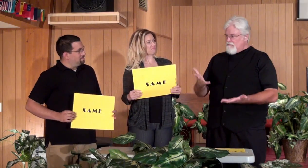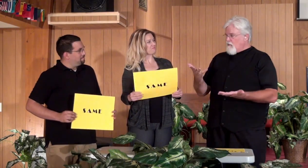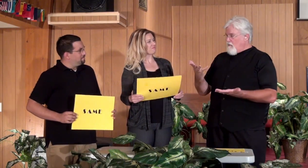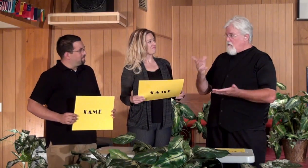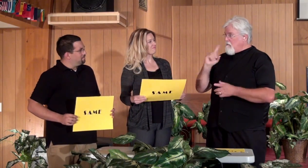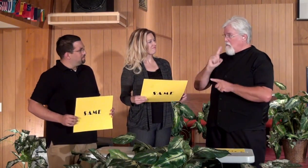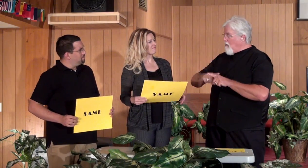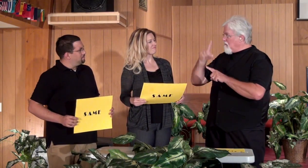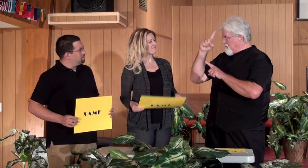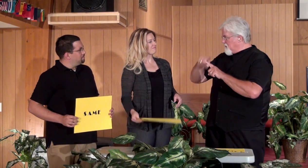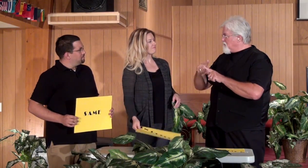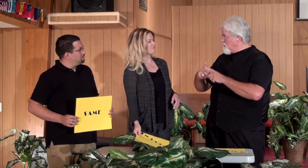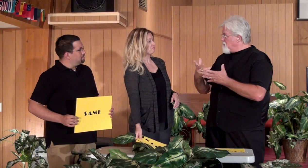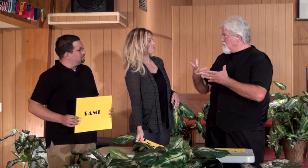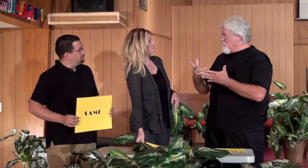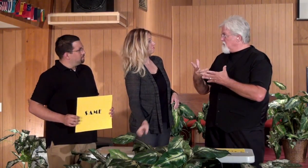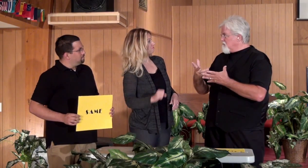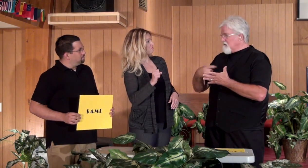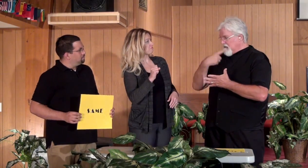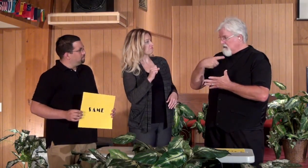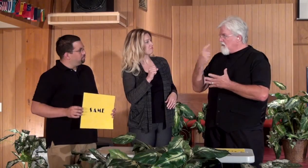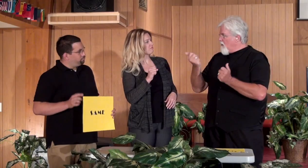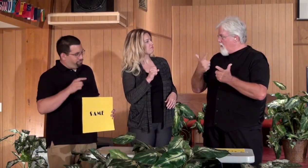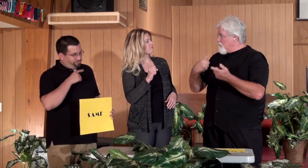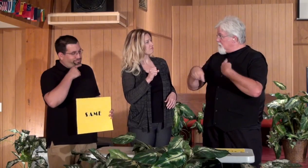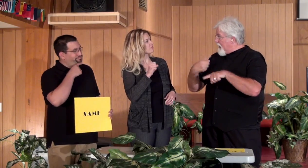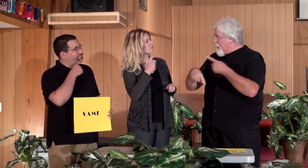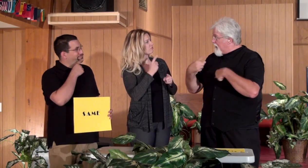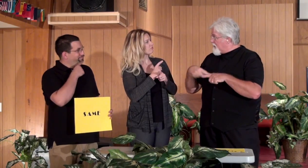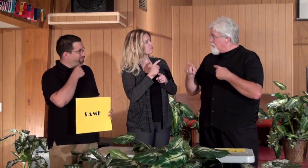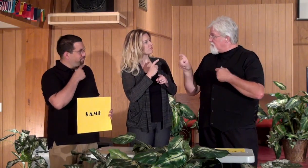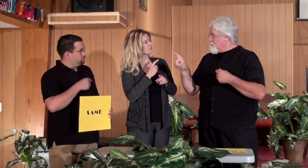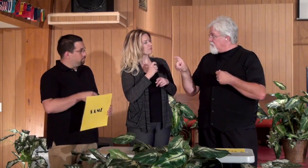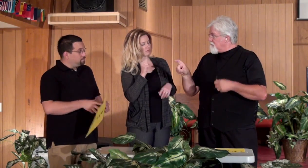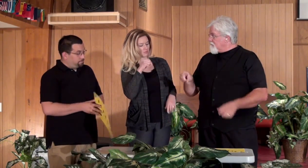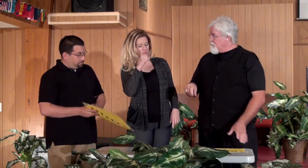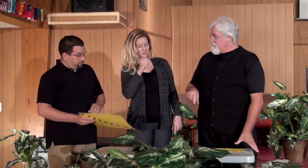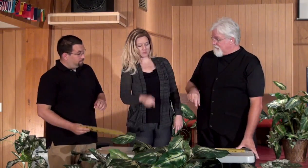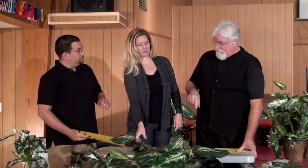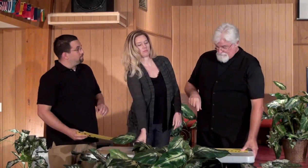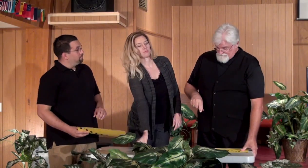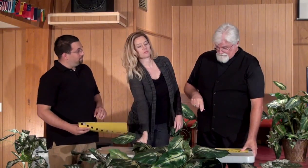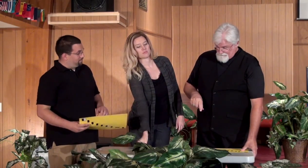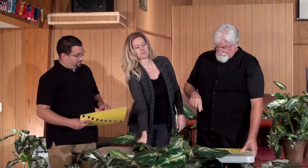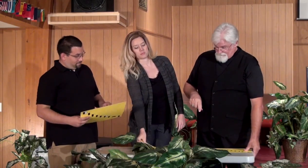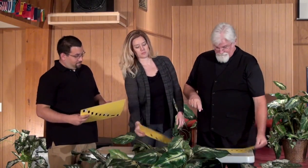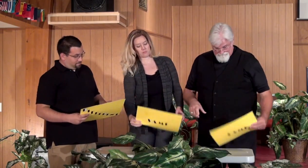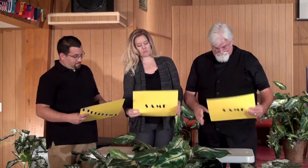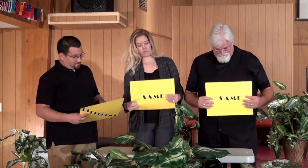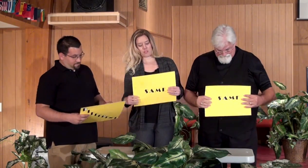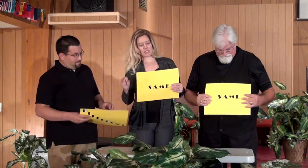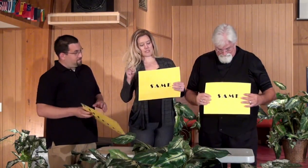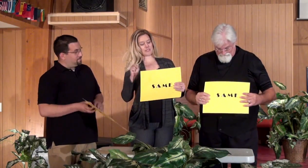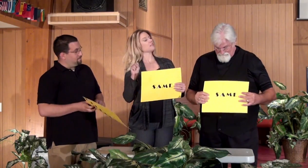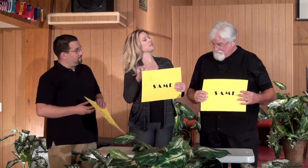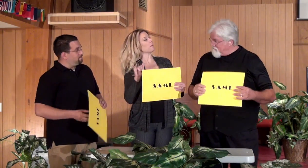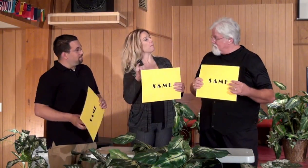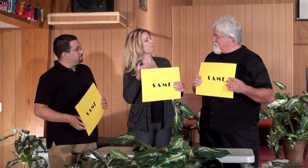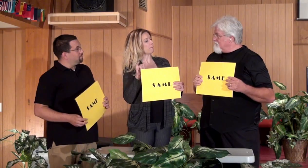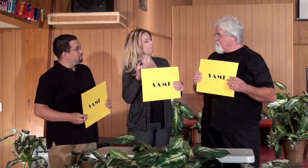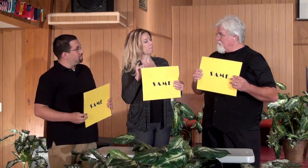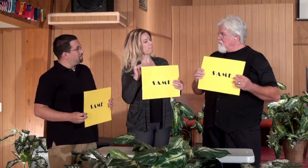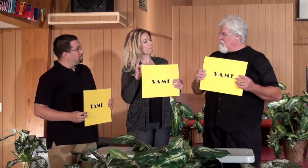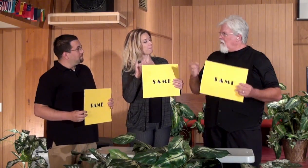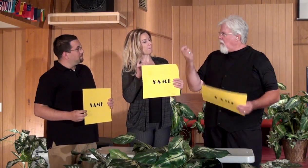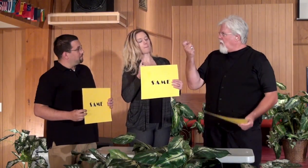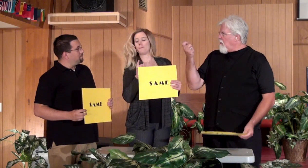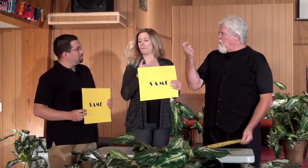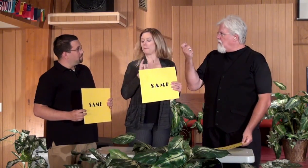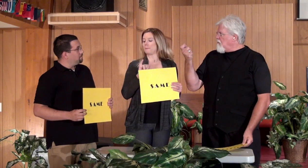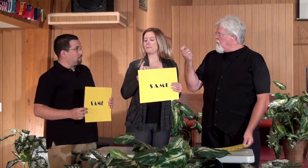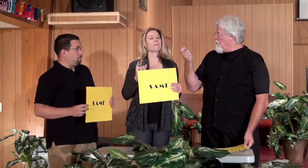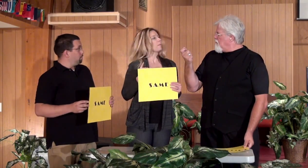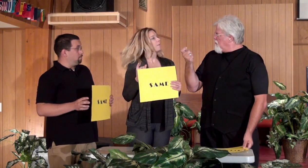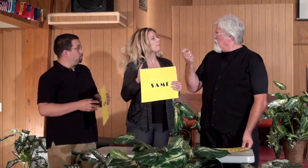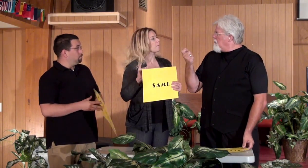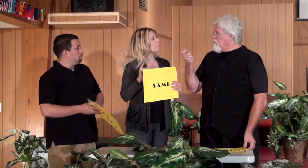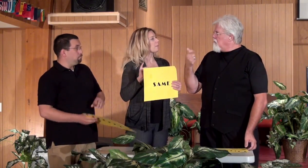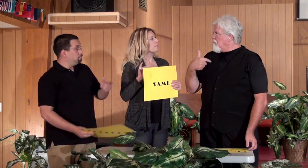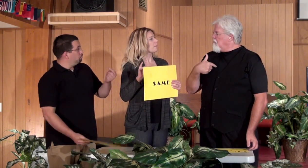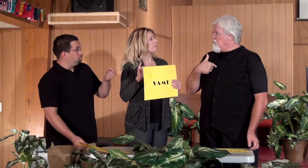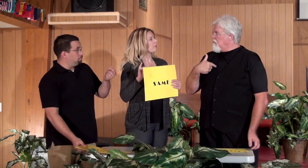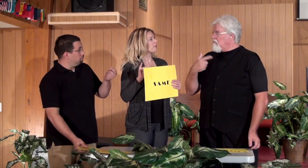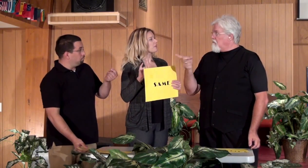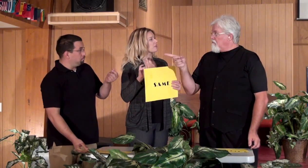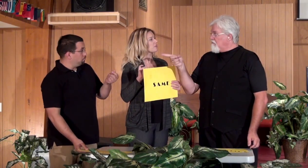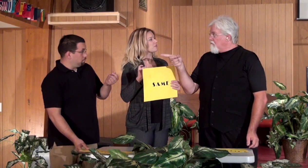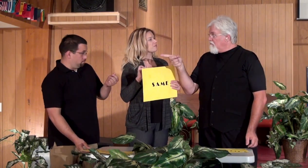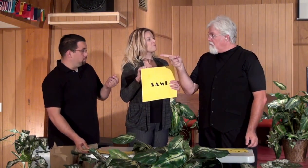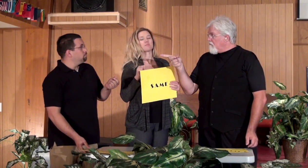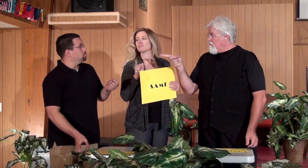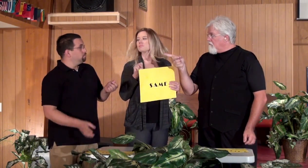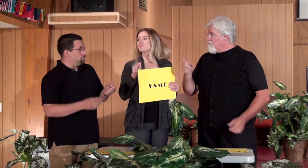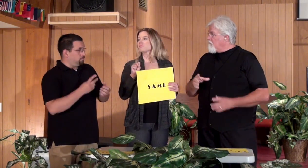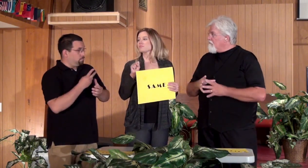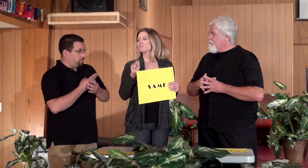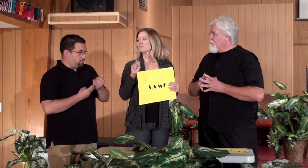Mark: Brothers and sisters, all hearing? Do they all sign, right? Little bit? Yours didn't?